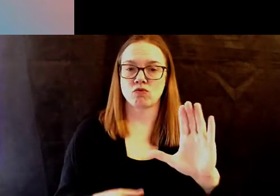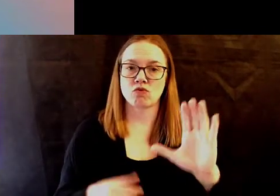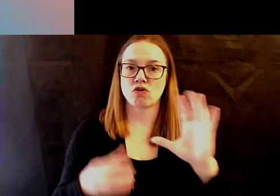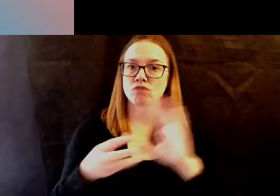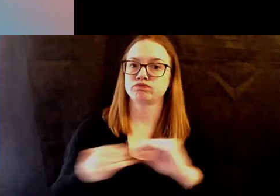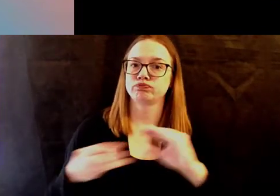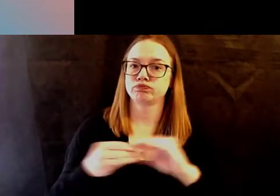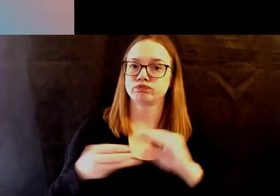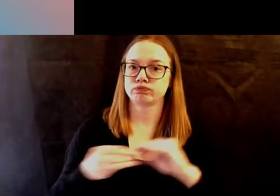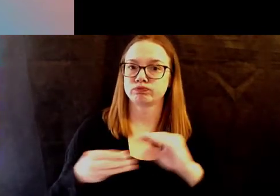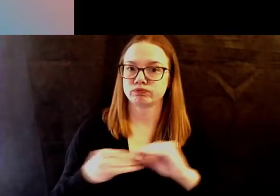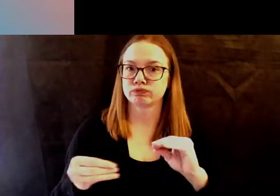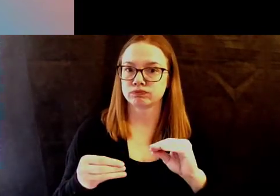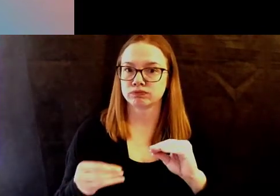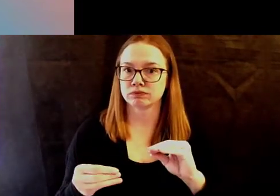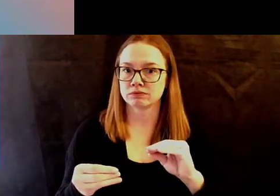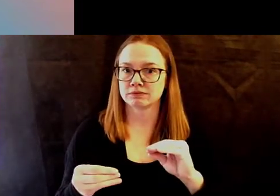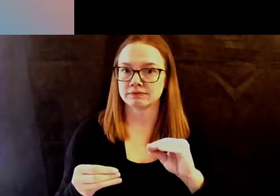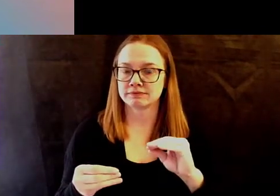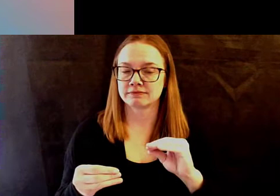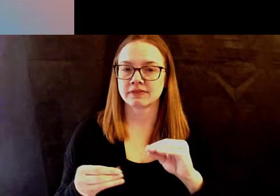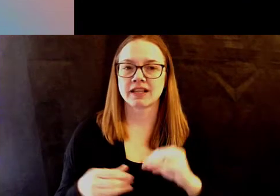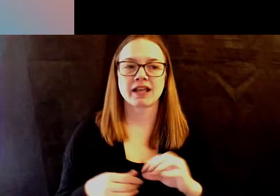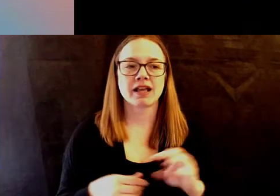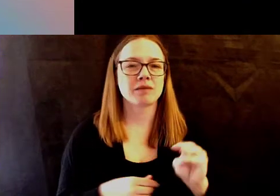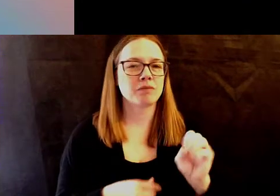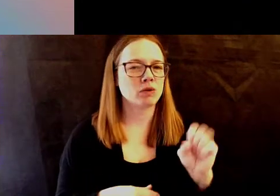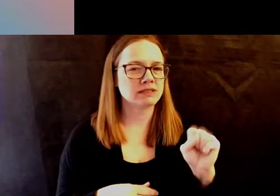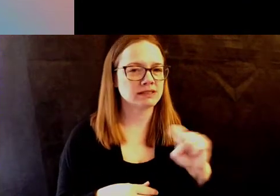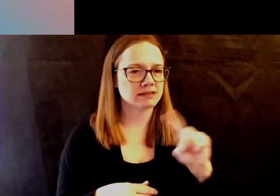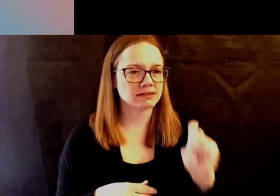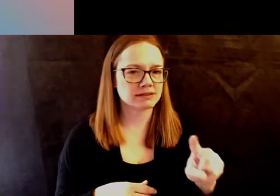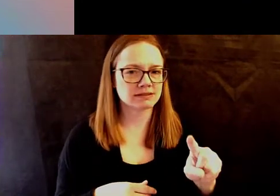how would you see someone's personal voice impactful